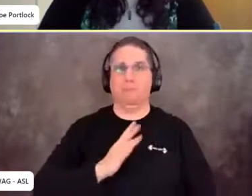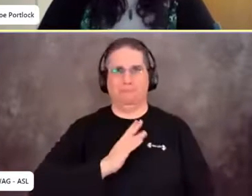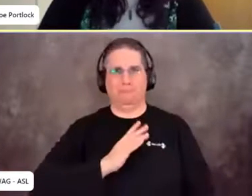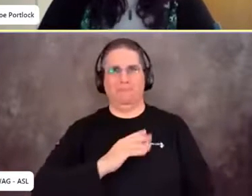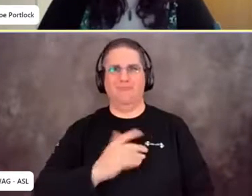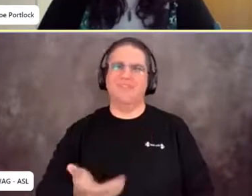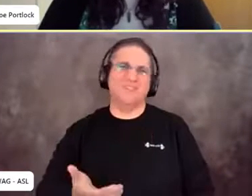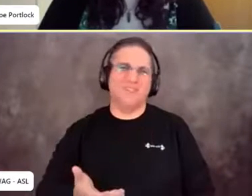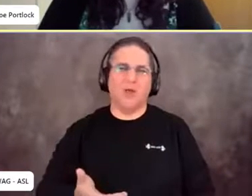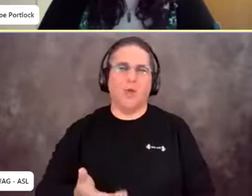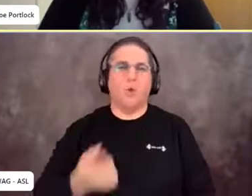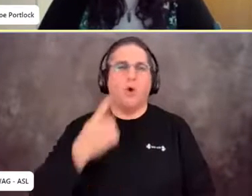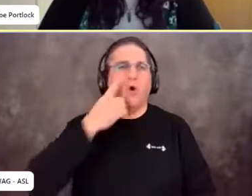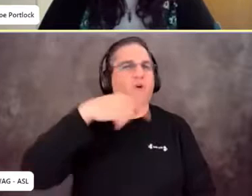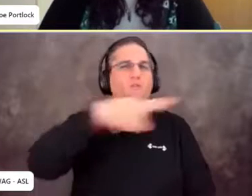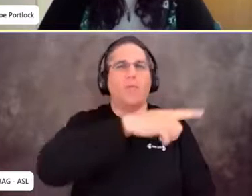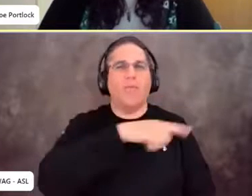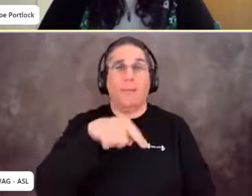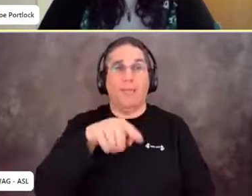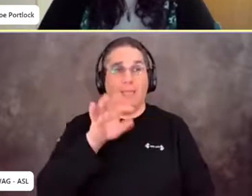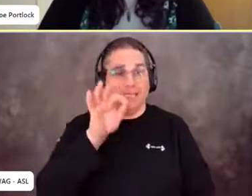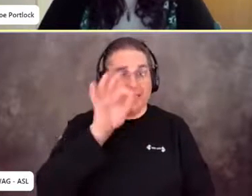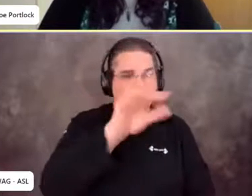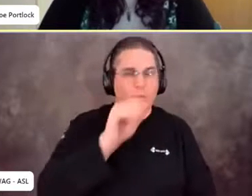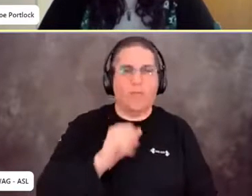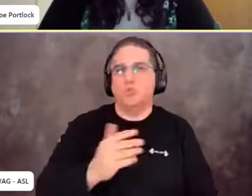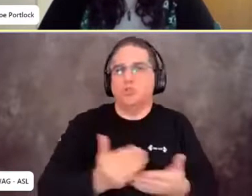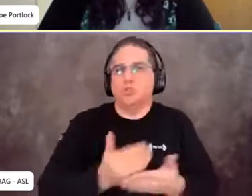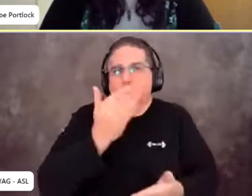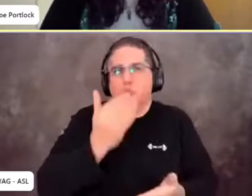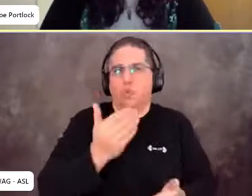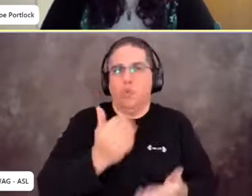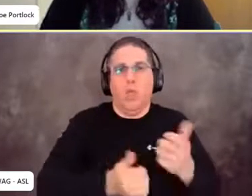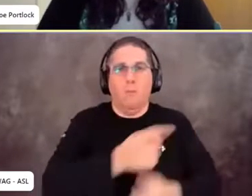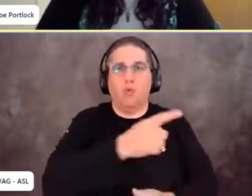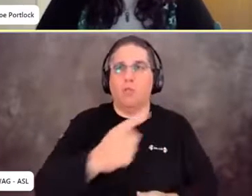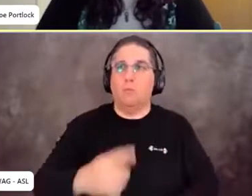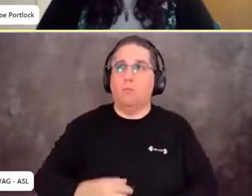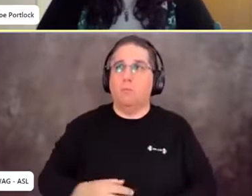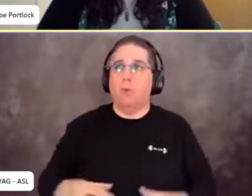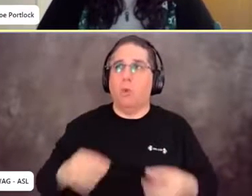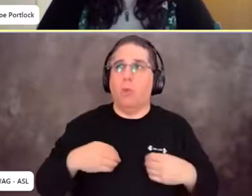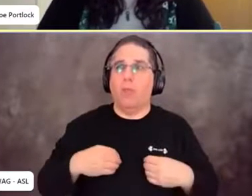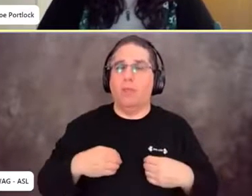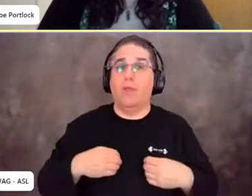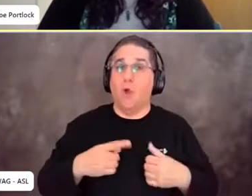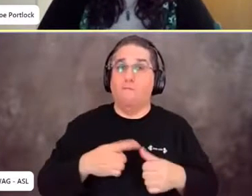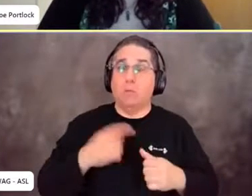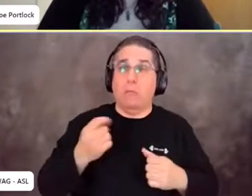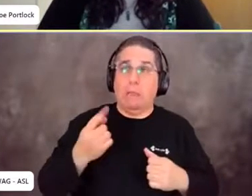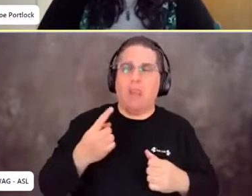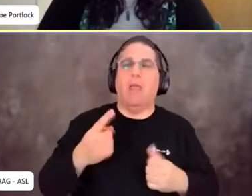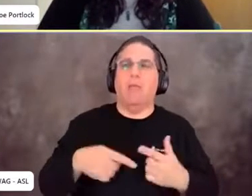become a better developer or designer. That's the kind of response. It was just new